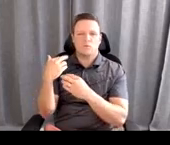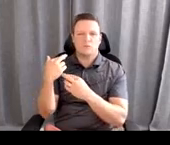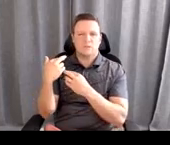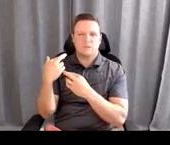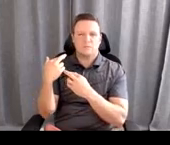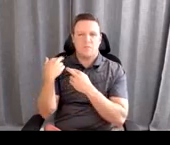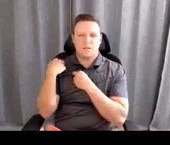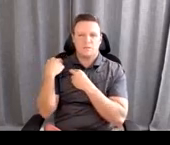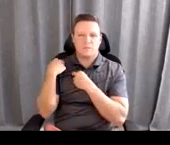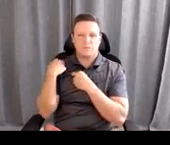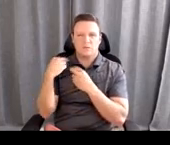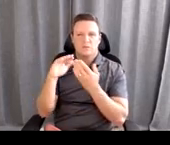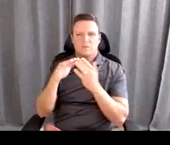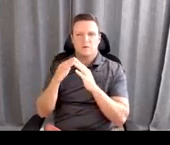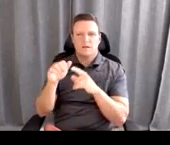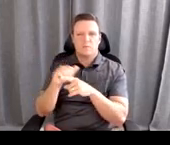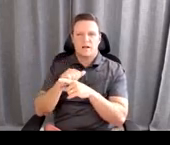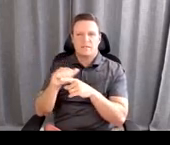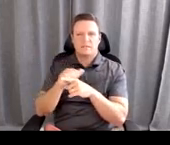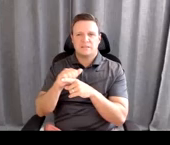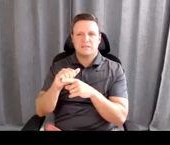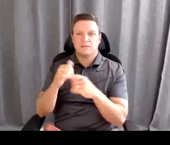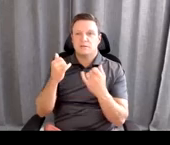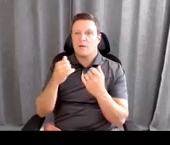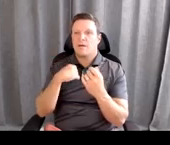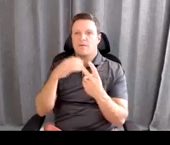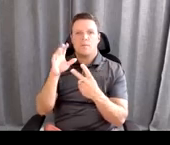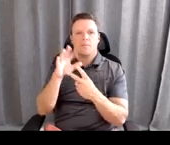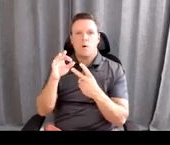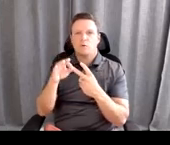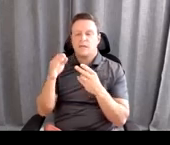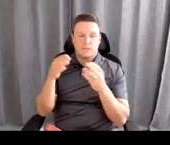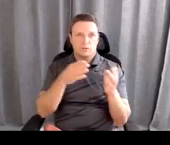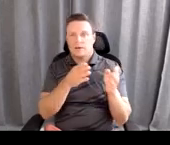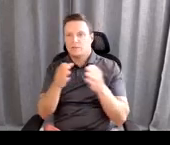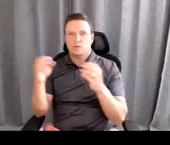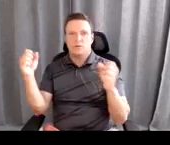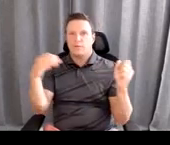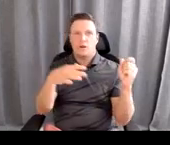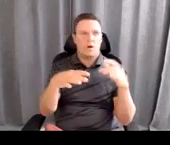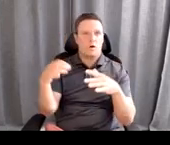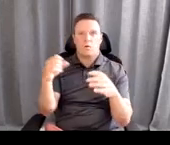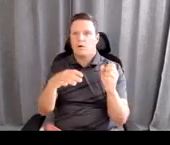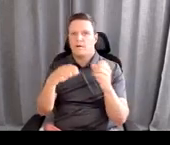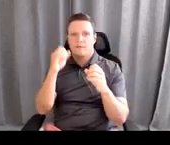At that point, we have multidirectional flow of knowledge. It's just it's not this, you know, single direction